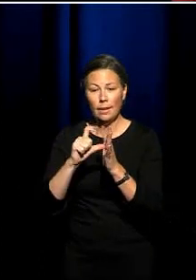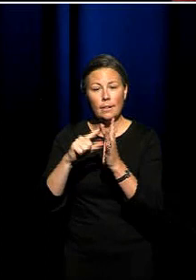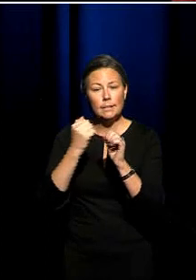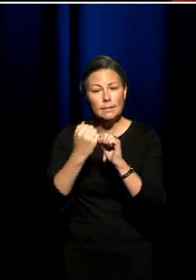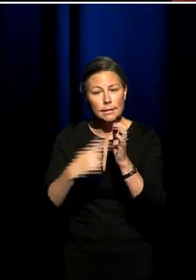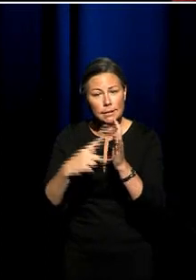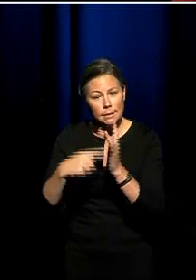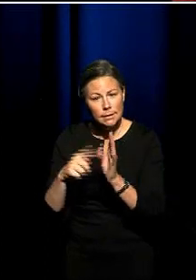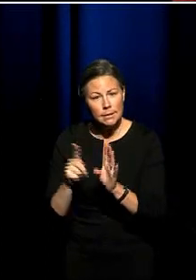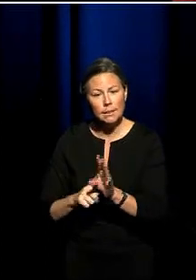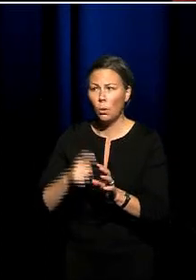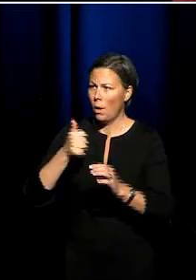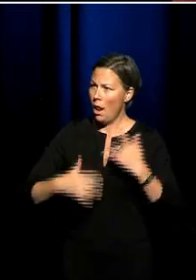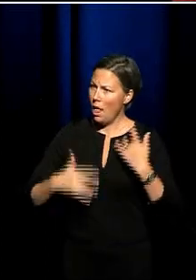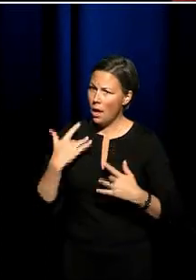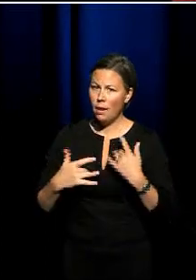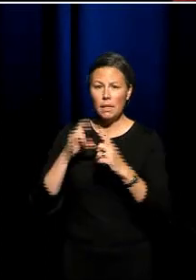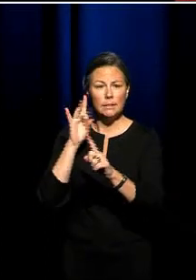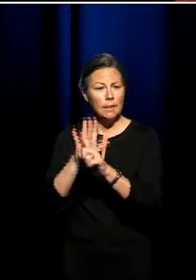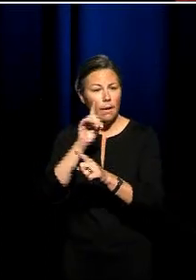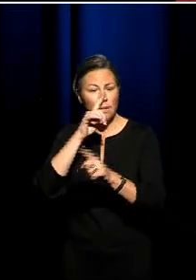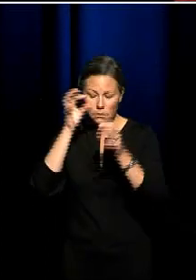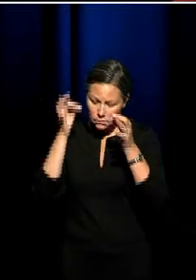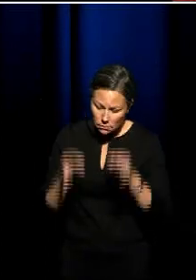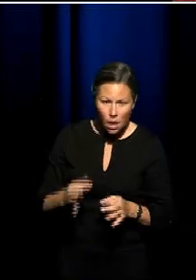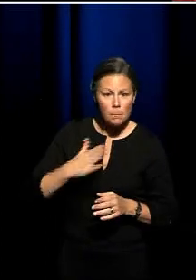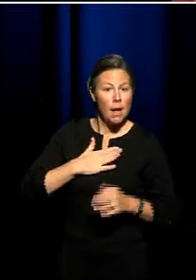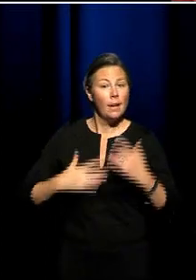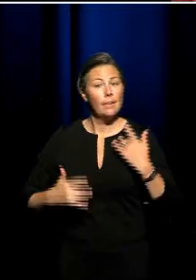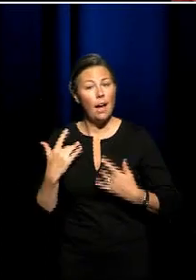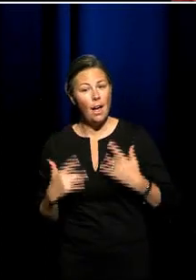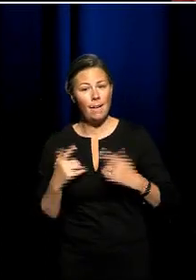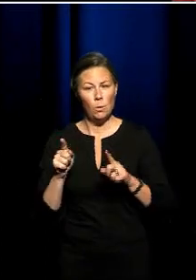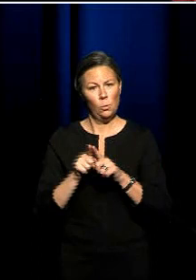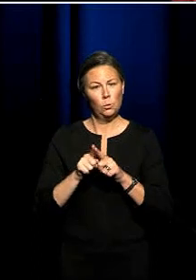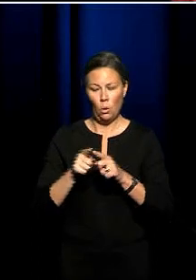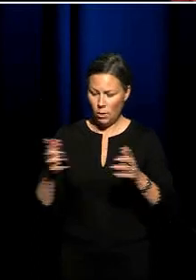including the freedom to make one’s own choices, and independence of persons;